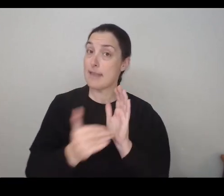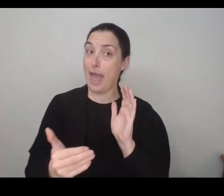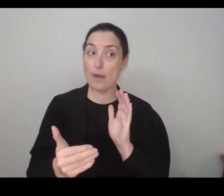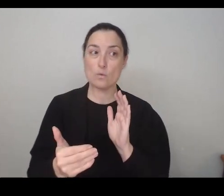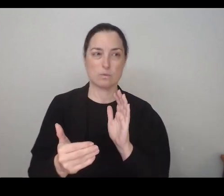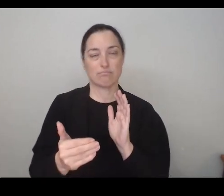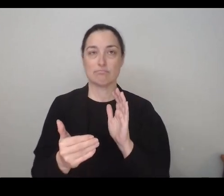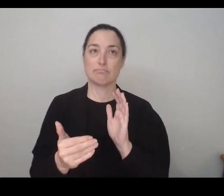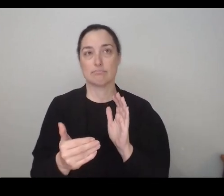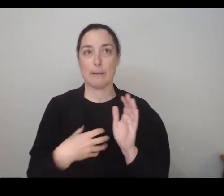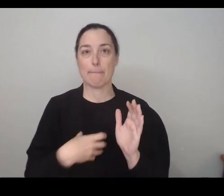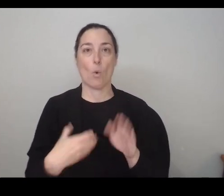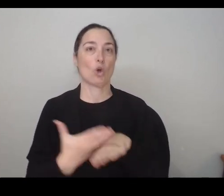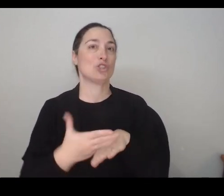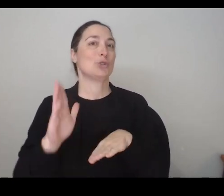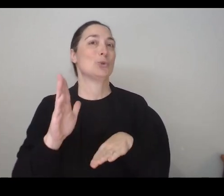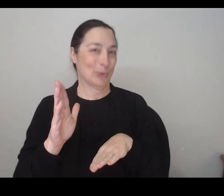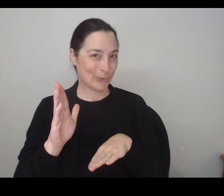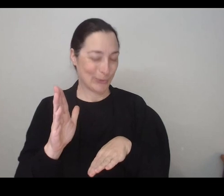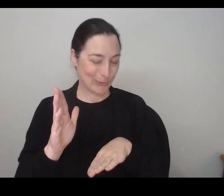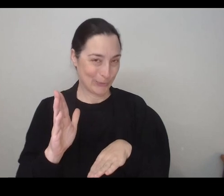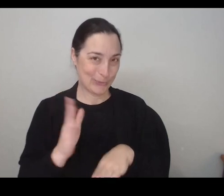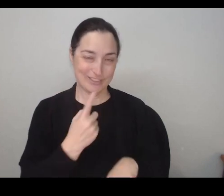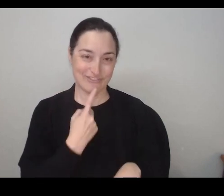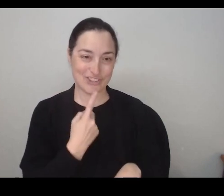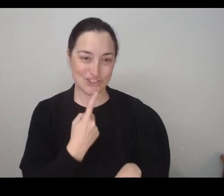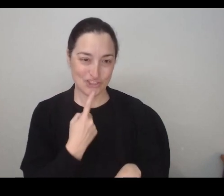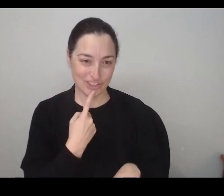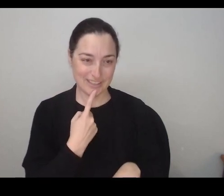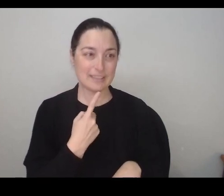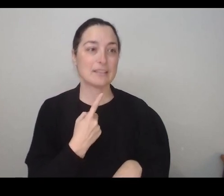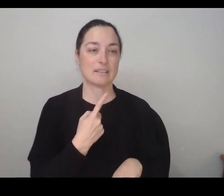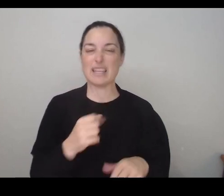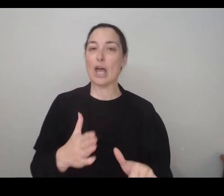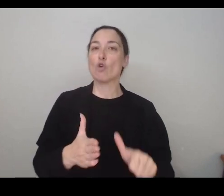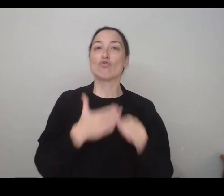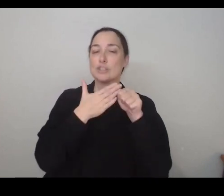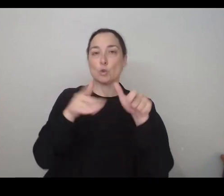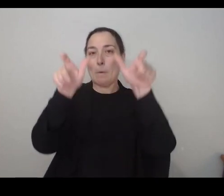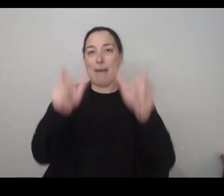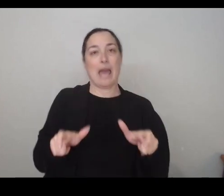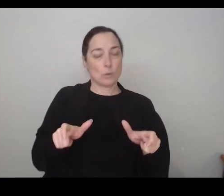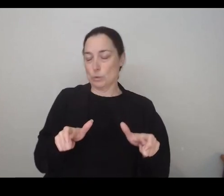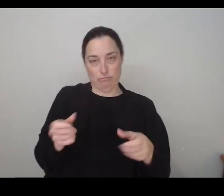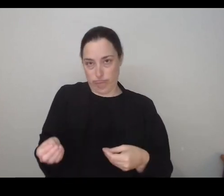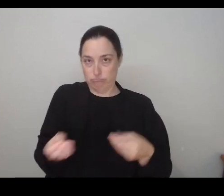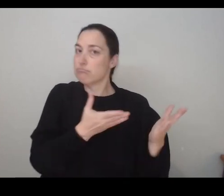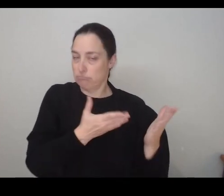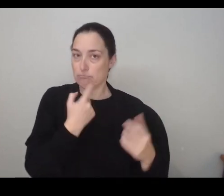I would say, of Maison du Jouir without of course the original panels, which are in the Musée d'Orsay now, which were bought by Segalan,